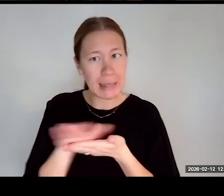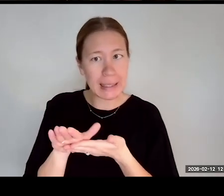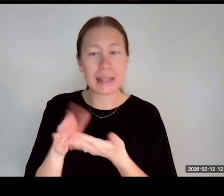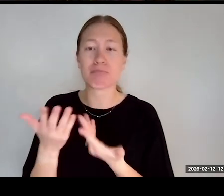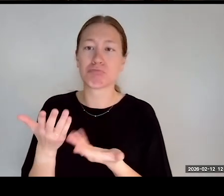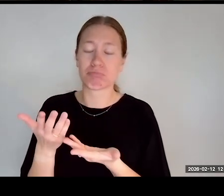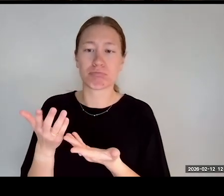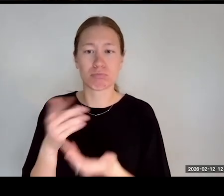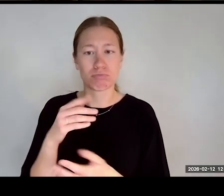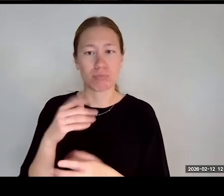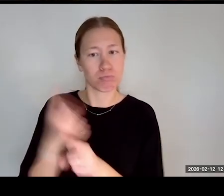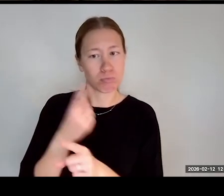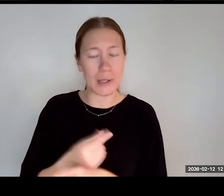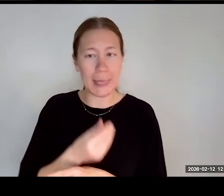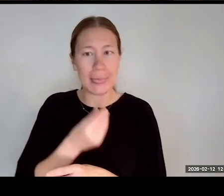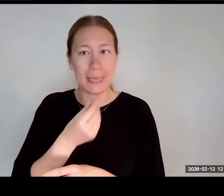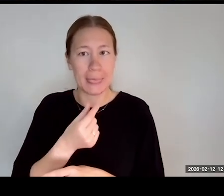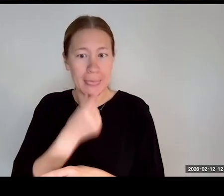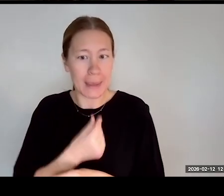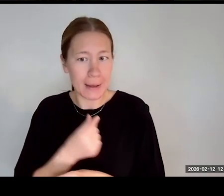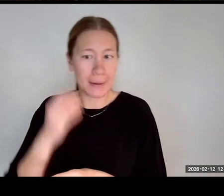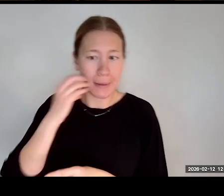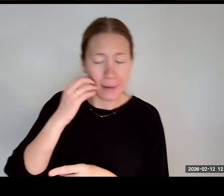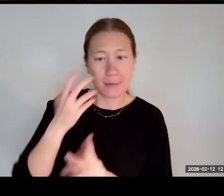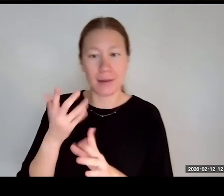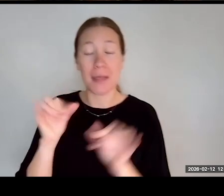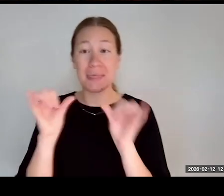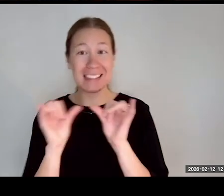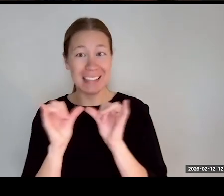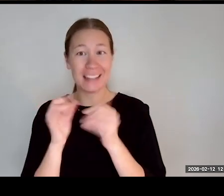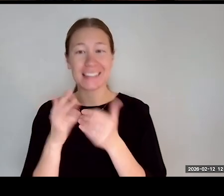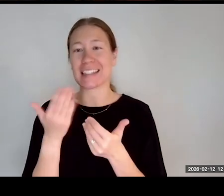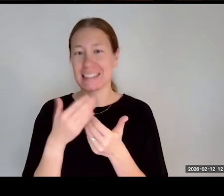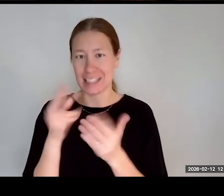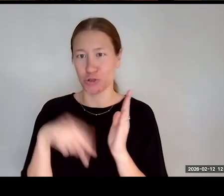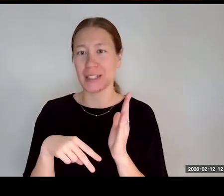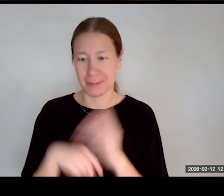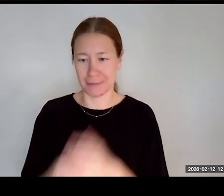And then Tiffany says the size of the font is easy to read. So yeah, the font size also matters.